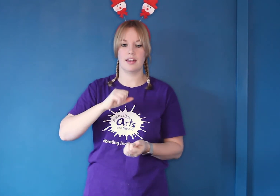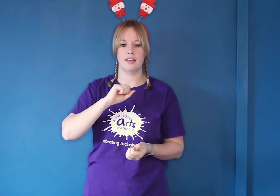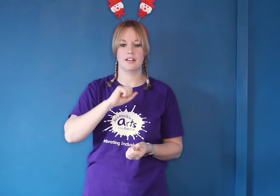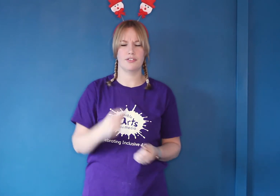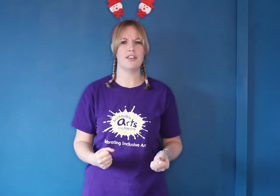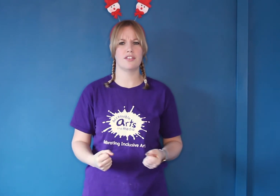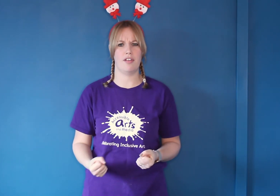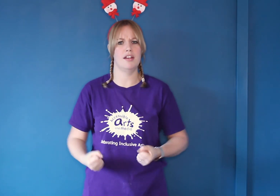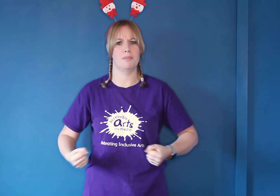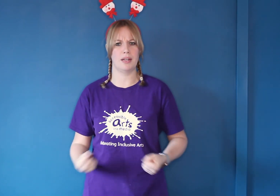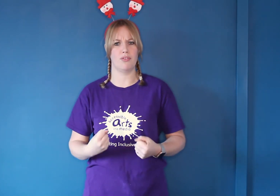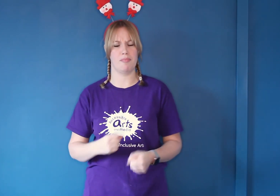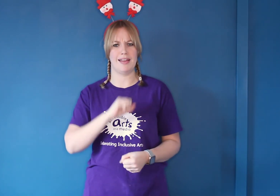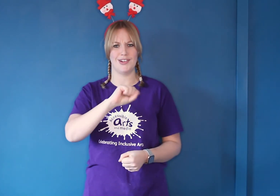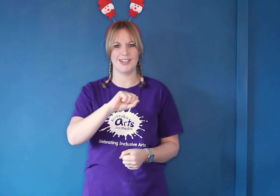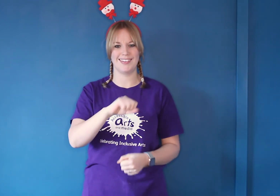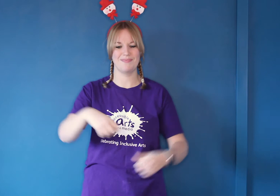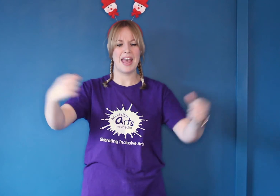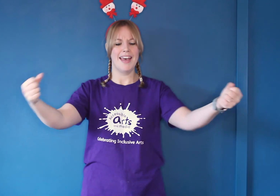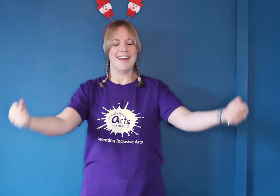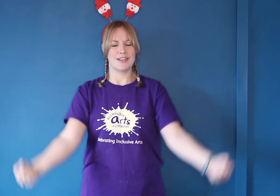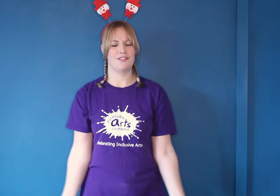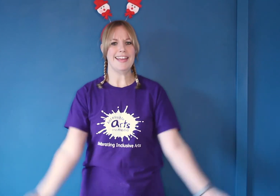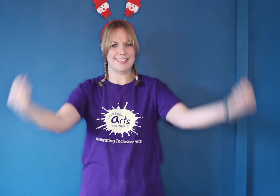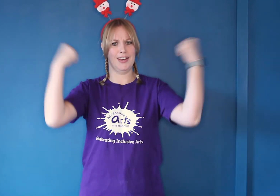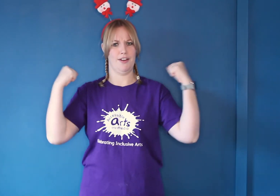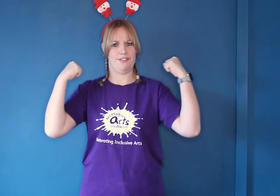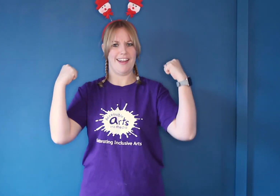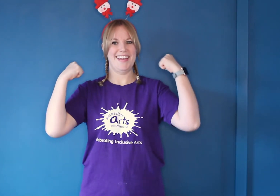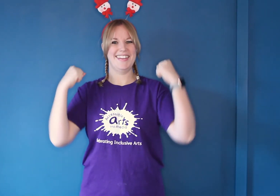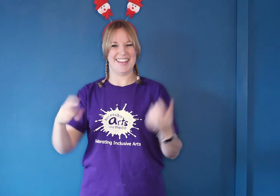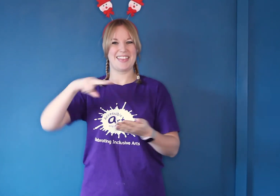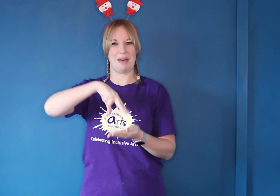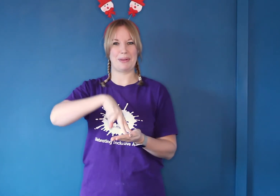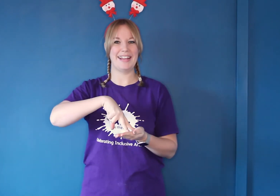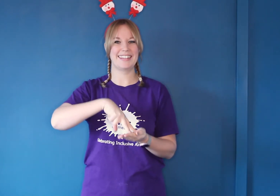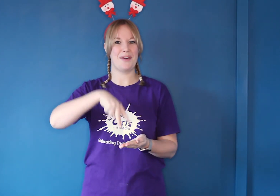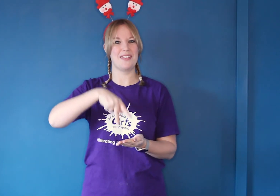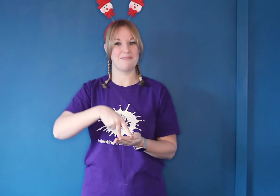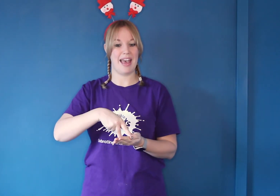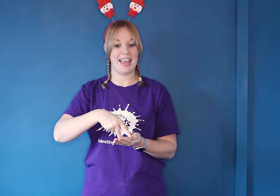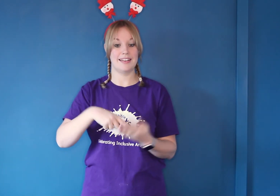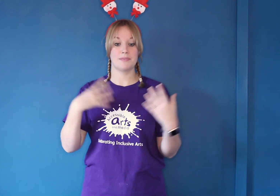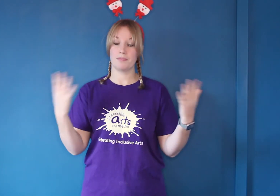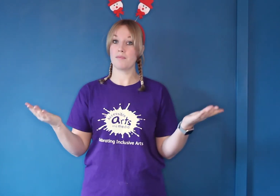To face unafraid, the plans that we’ve made. Your turn. To face unafraid, the plans that we’ve made.